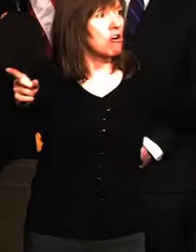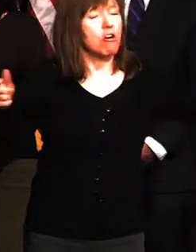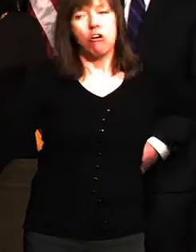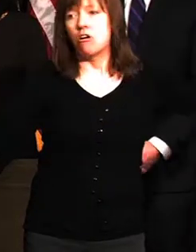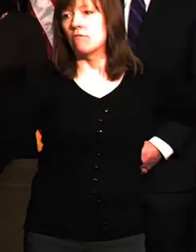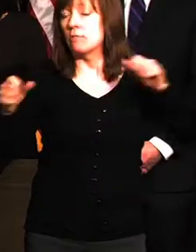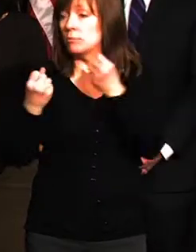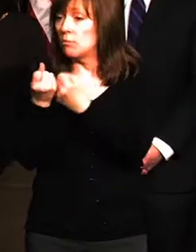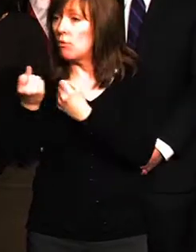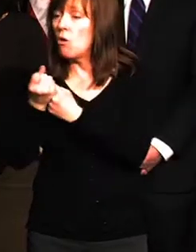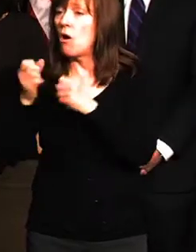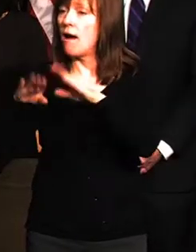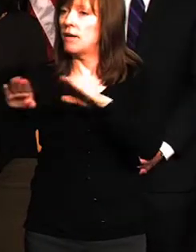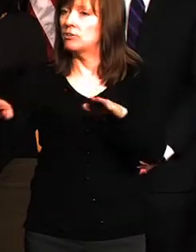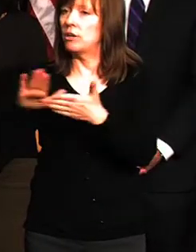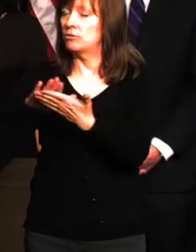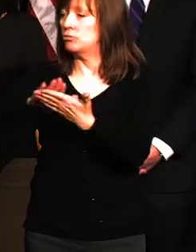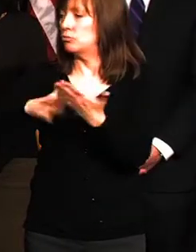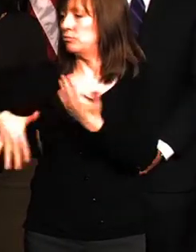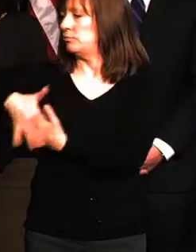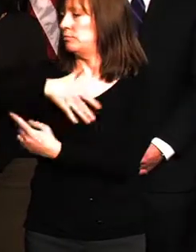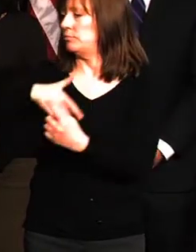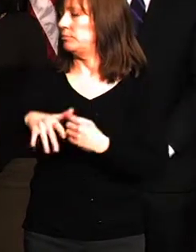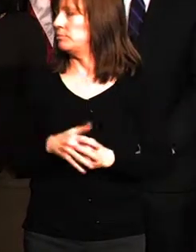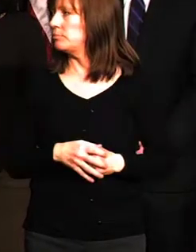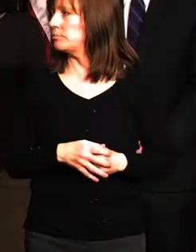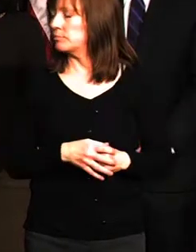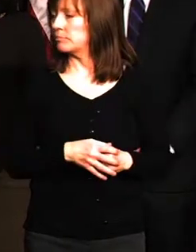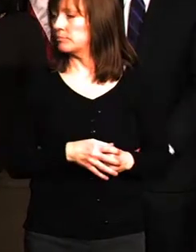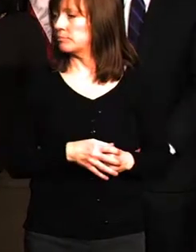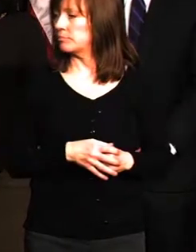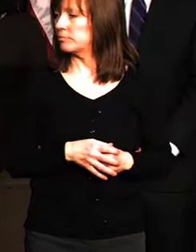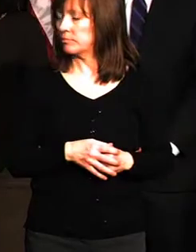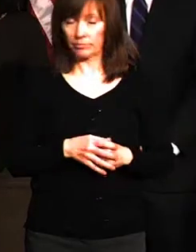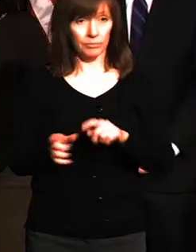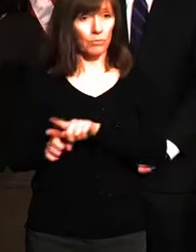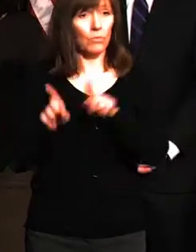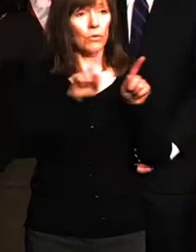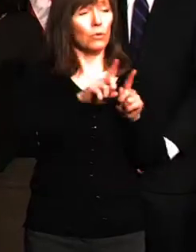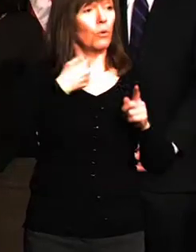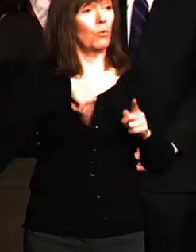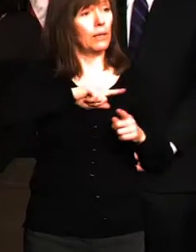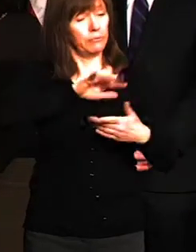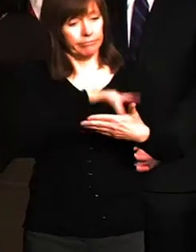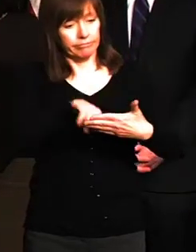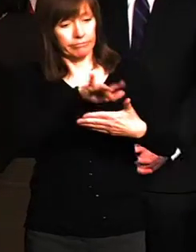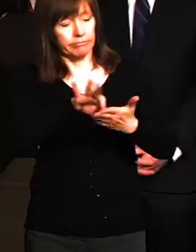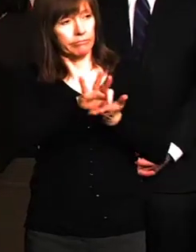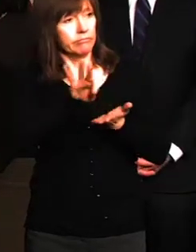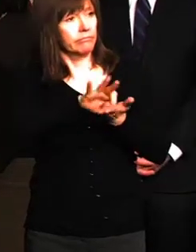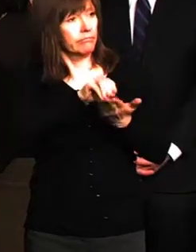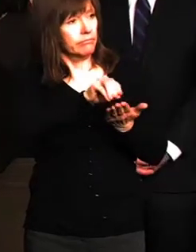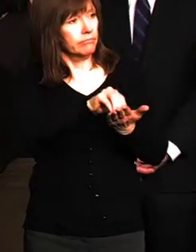child's school. We will also track the data to measure how effective we are in addressing